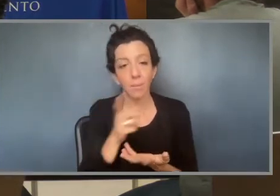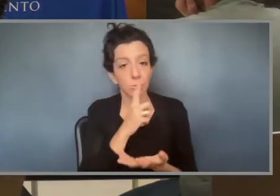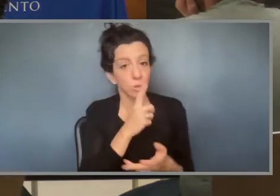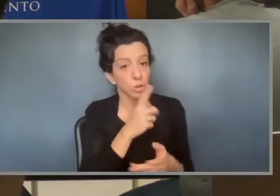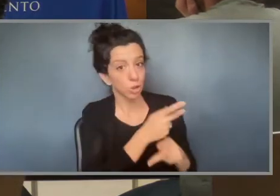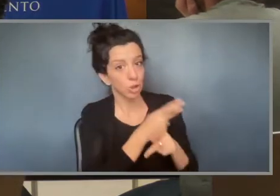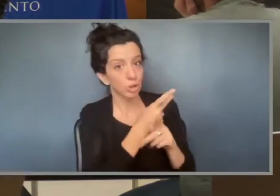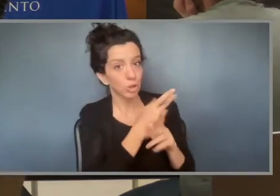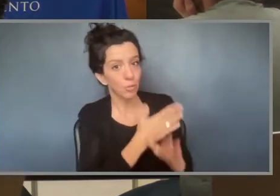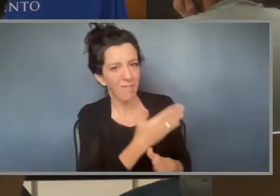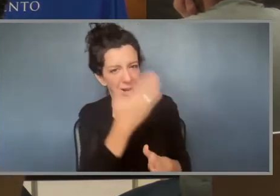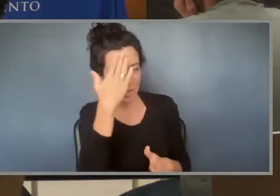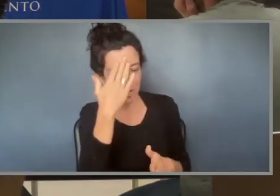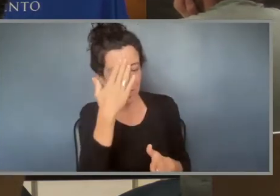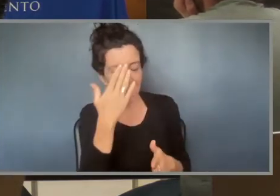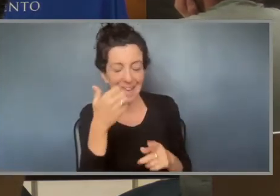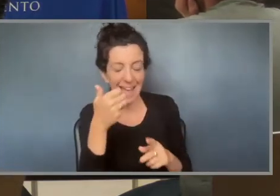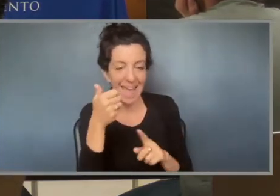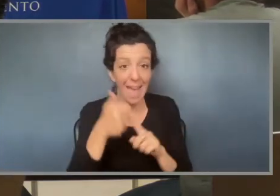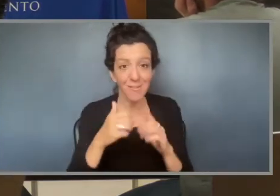You know what will supervisor no totally i'm pretty sure knows every house in his fist.